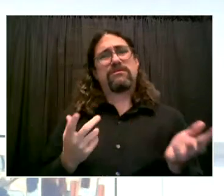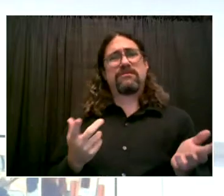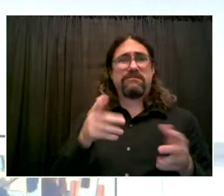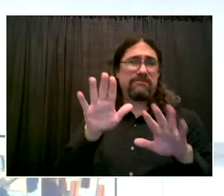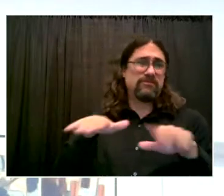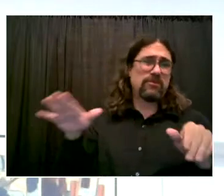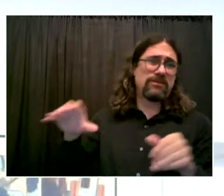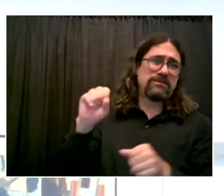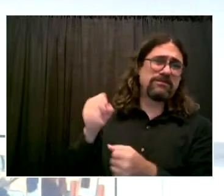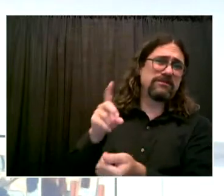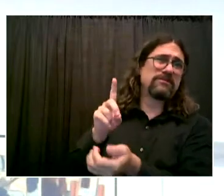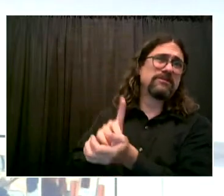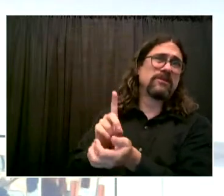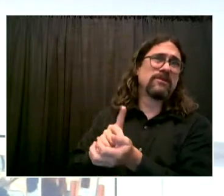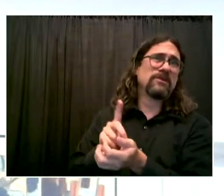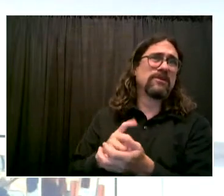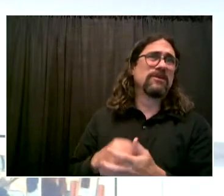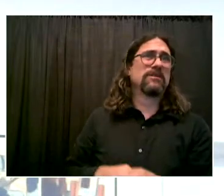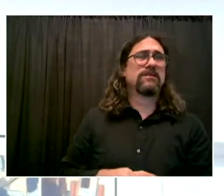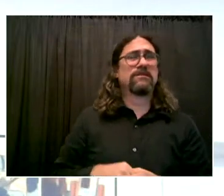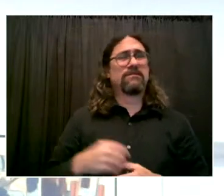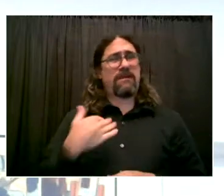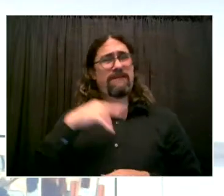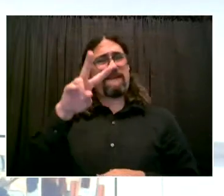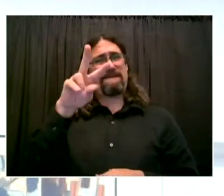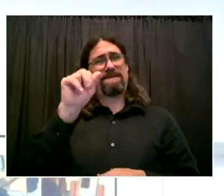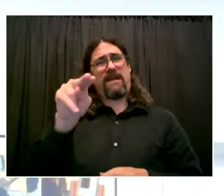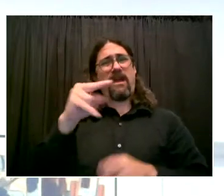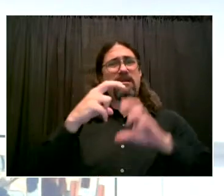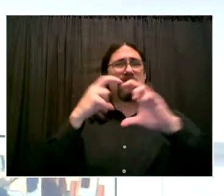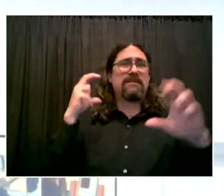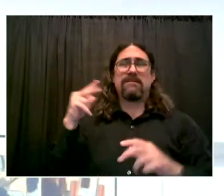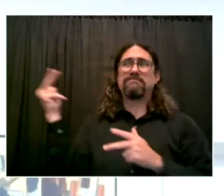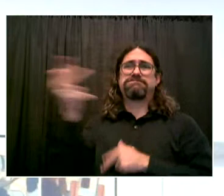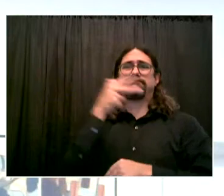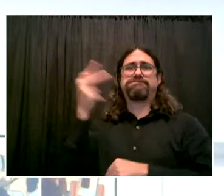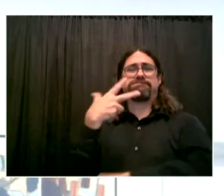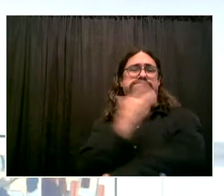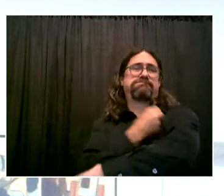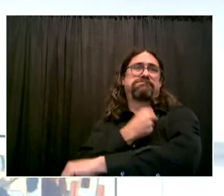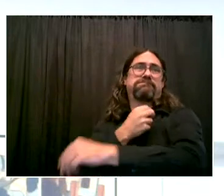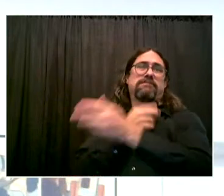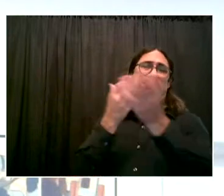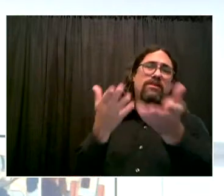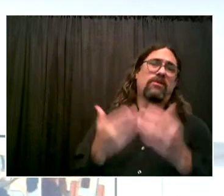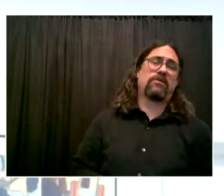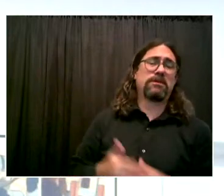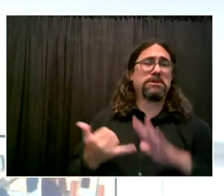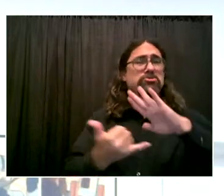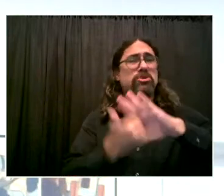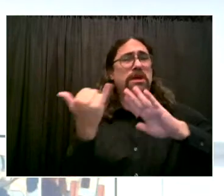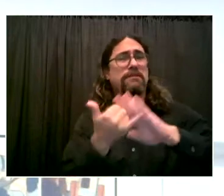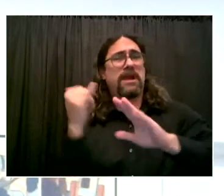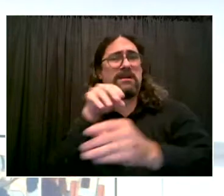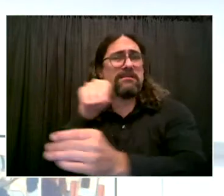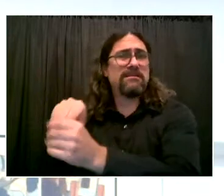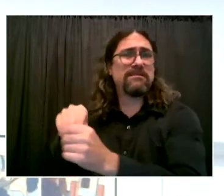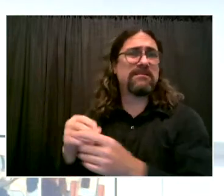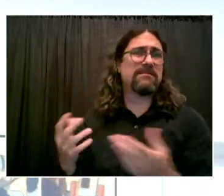ALONGWI TH CITY VACCINATIONS SITES. WE HAVE URO MOBILE OPTIONS WHICH ARE CONSTANTLY